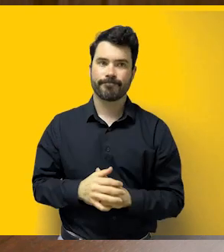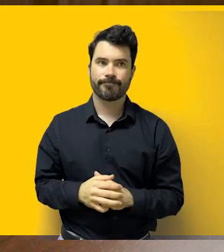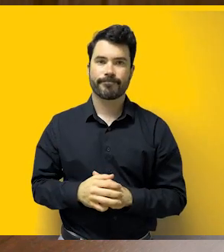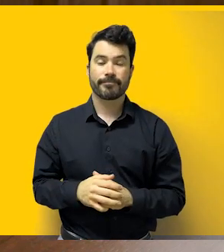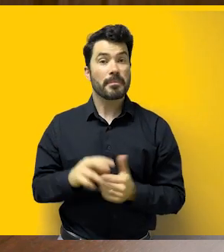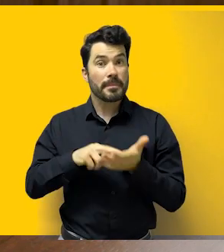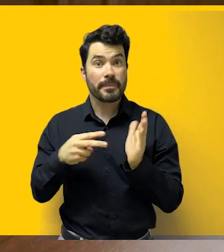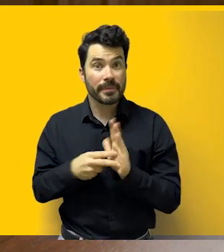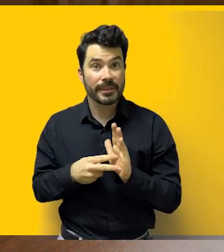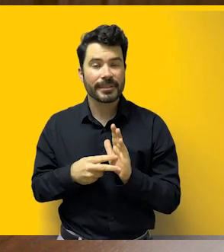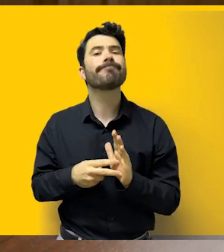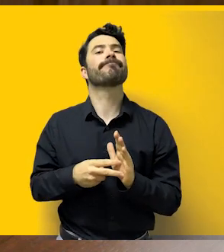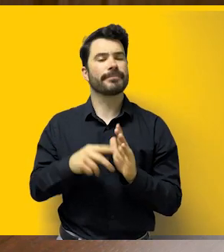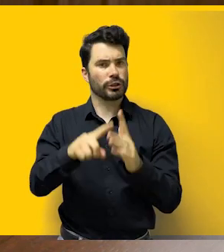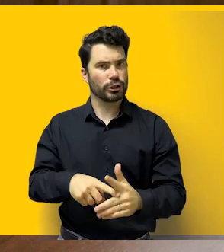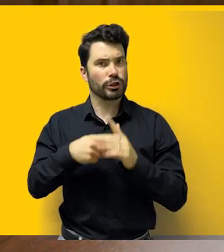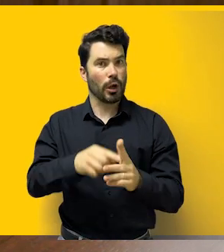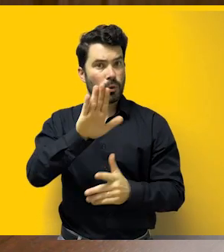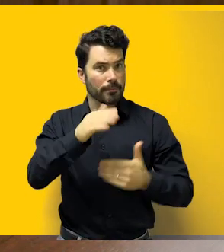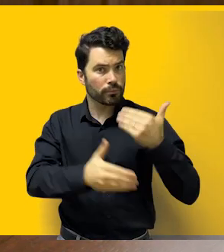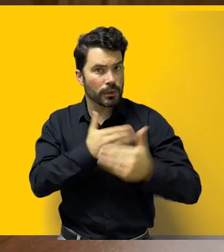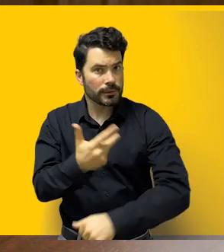You will be expected to begin your vaccination process